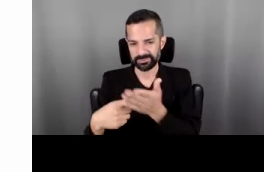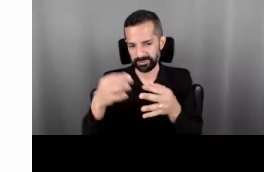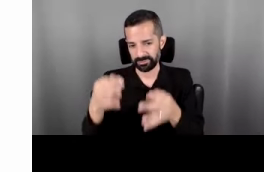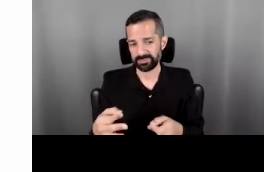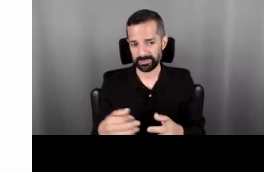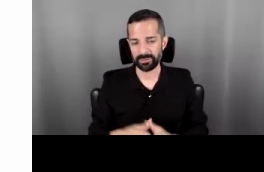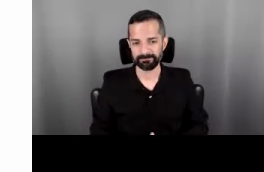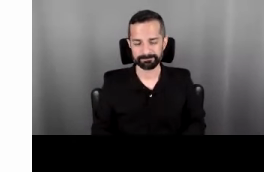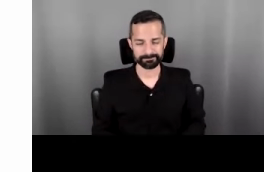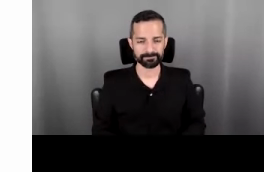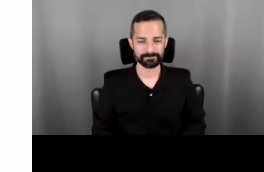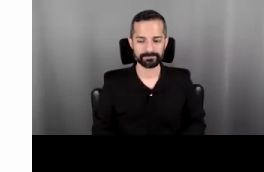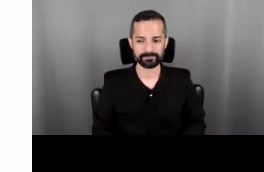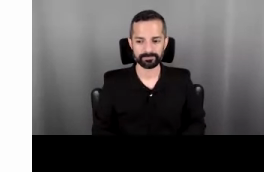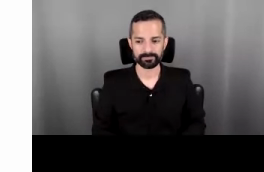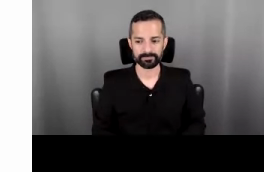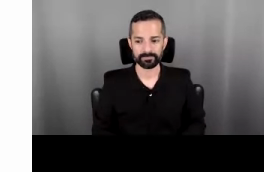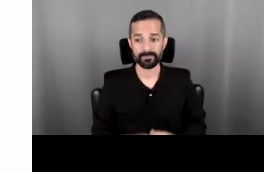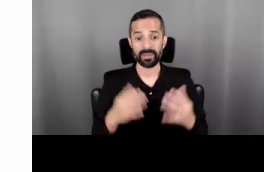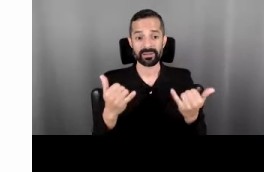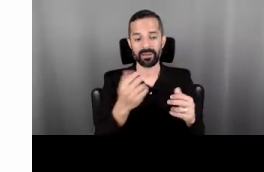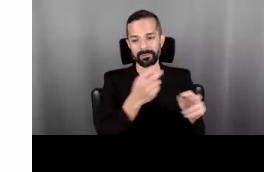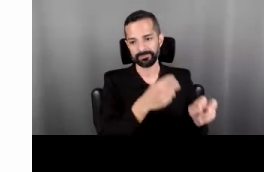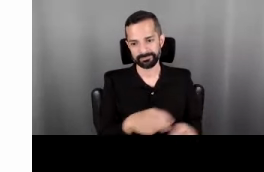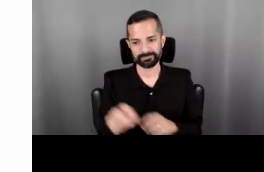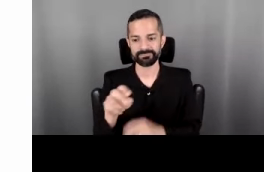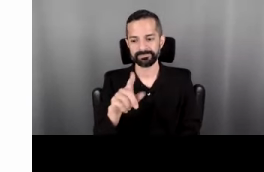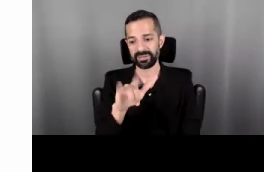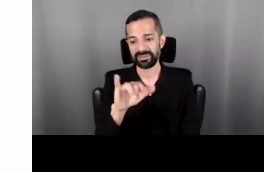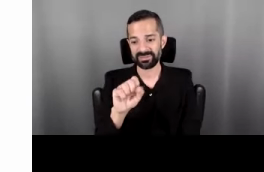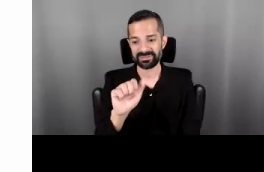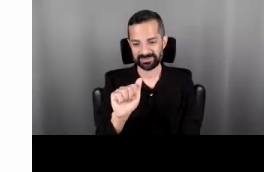I'm going to segue to Lisa to take us through the subsequent slide.